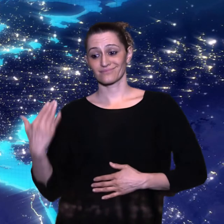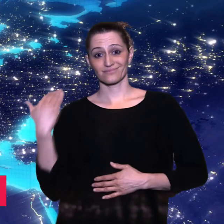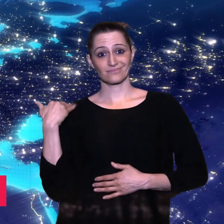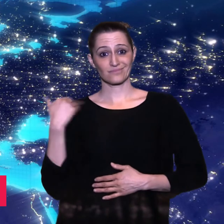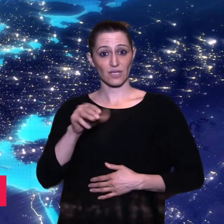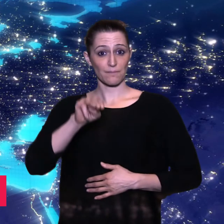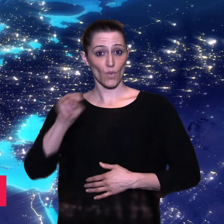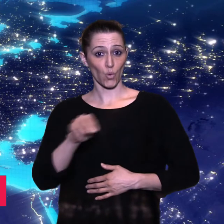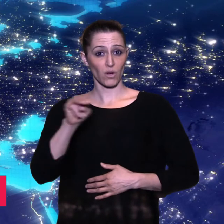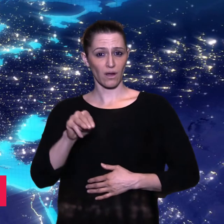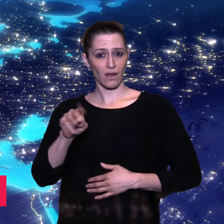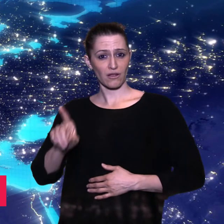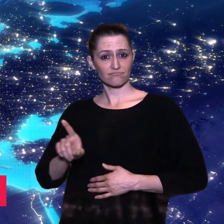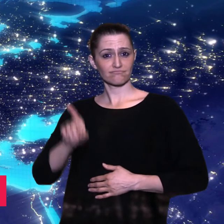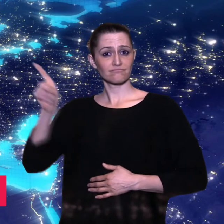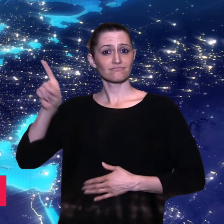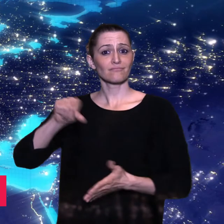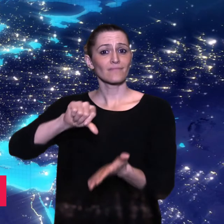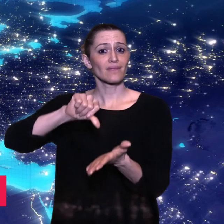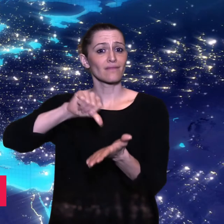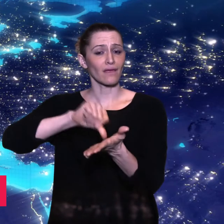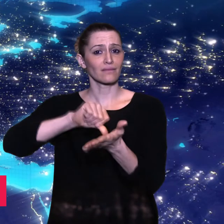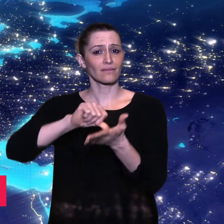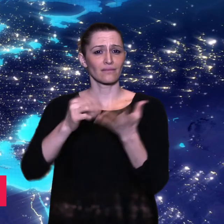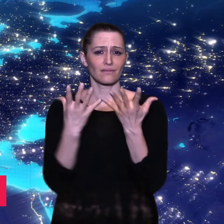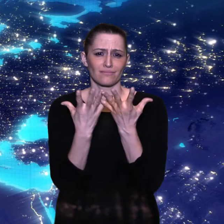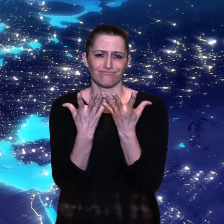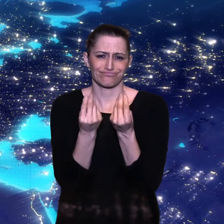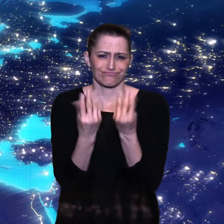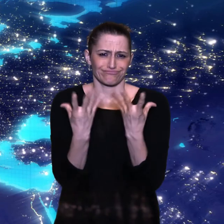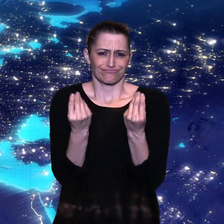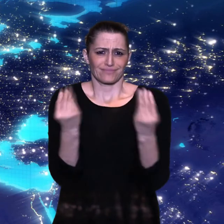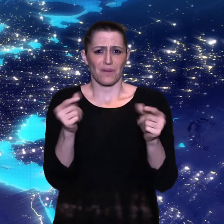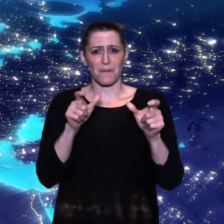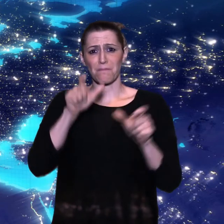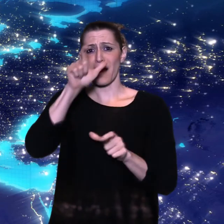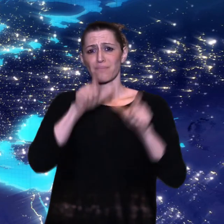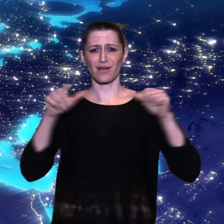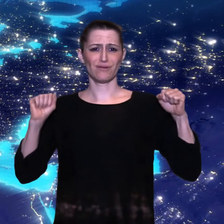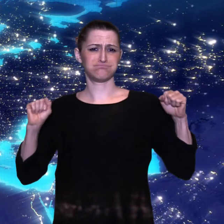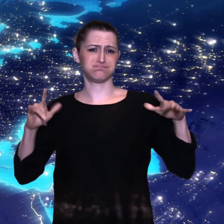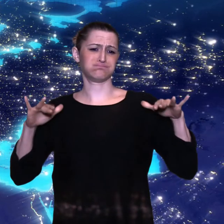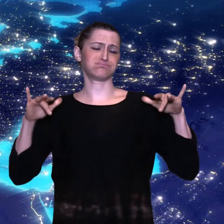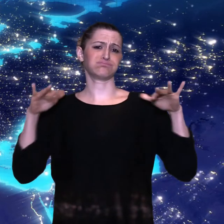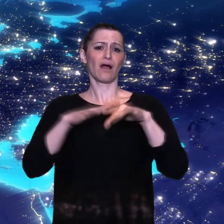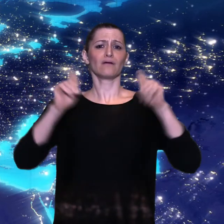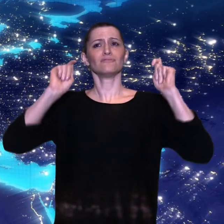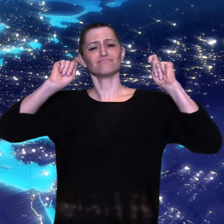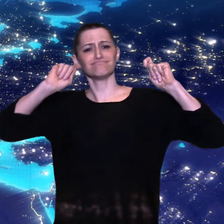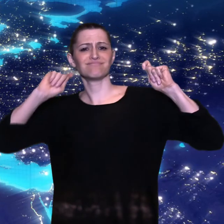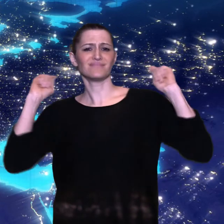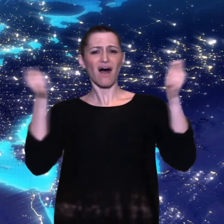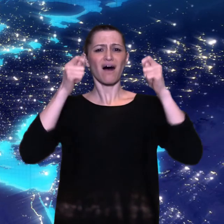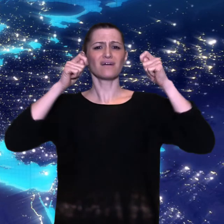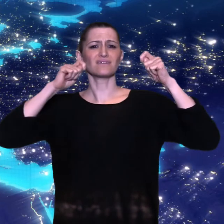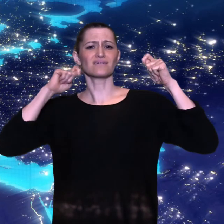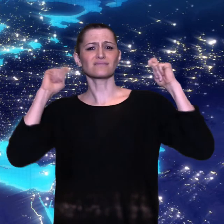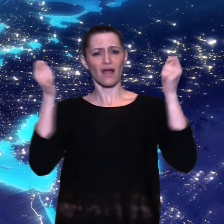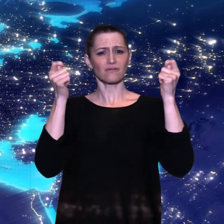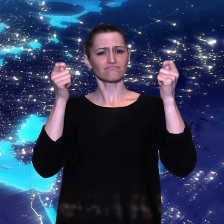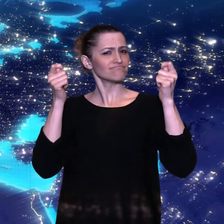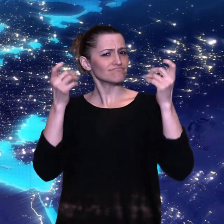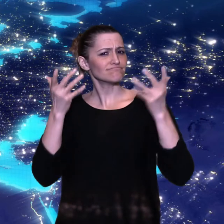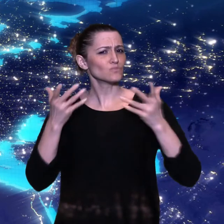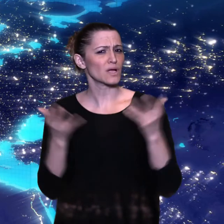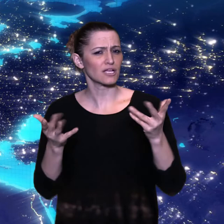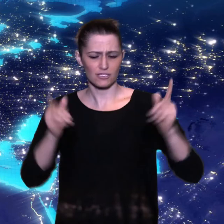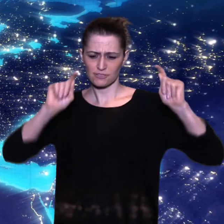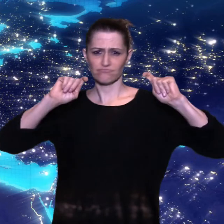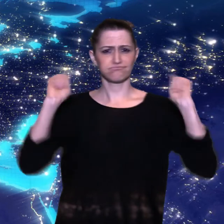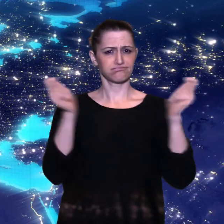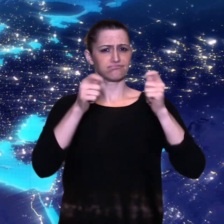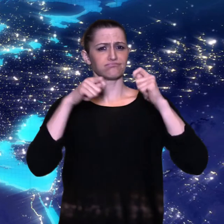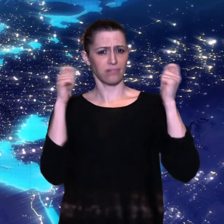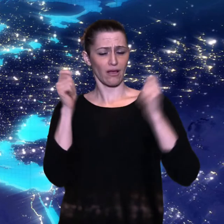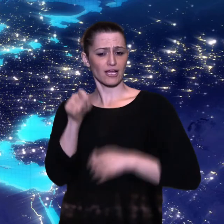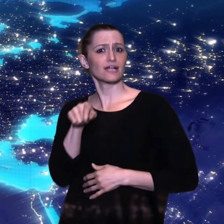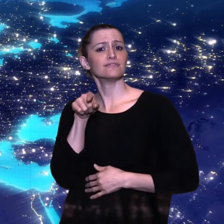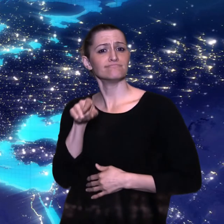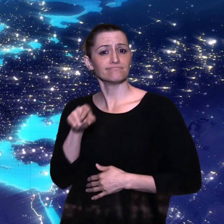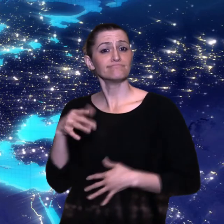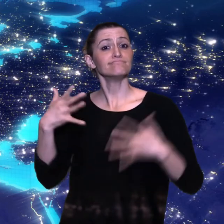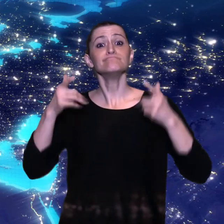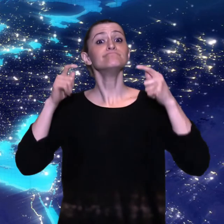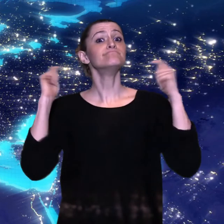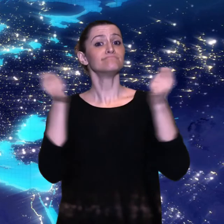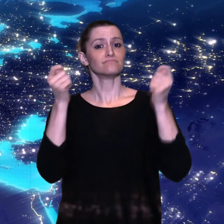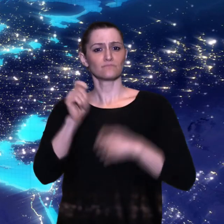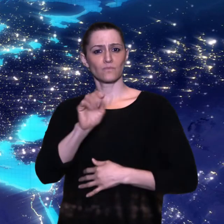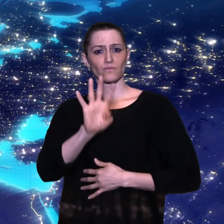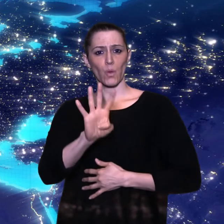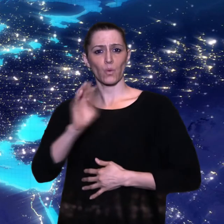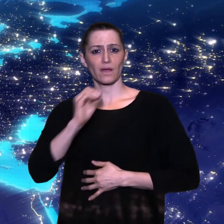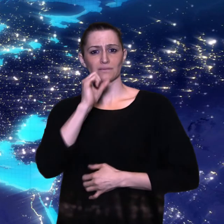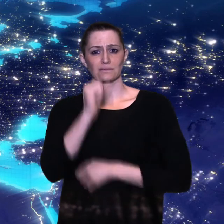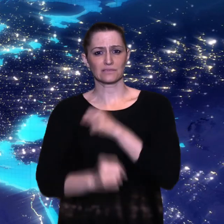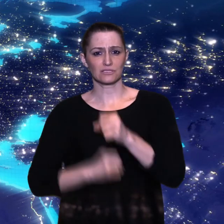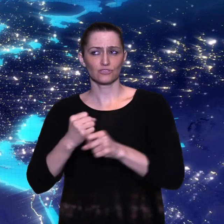Dawn: On Monday, hundreds of thousands of Iranians marked